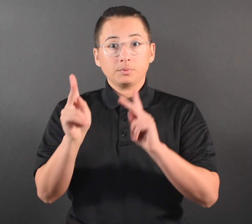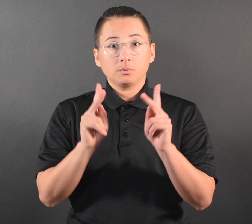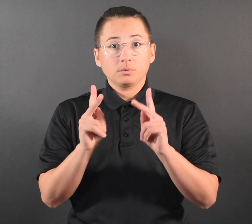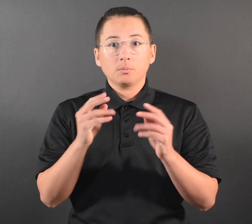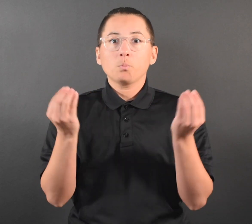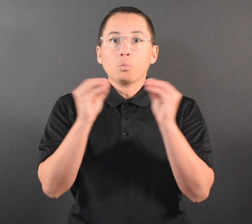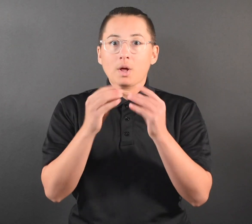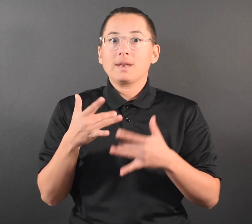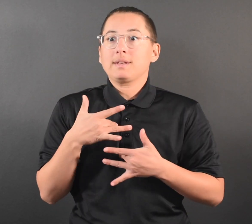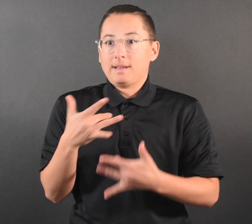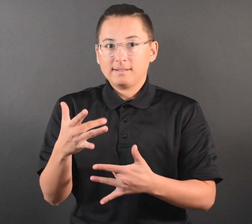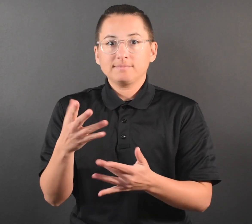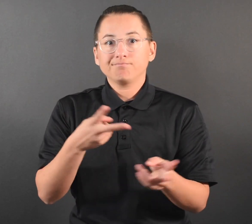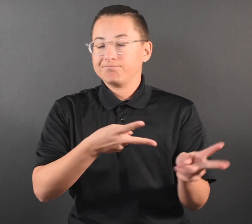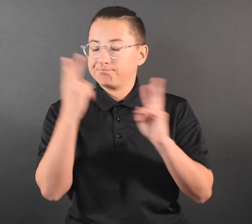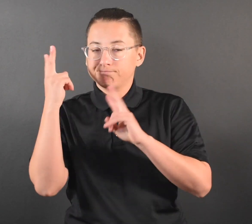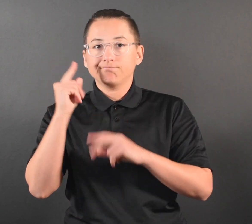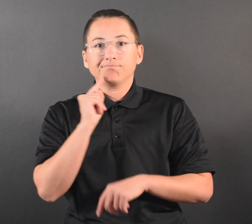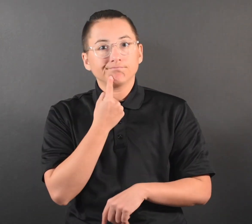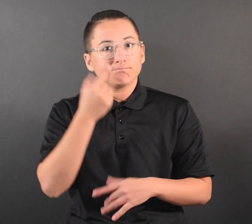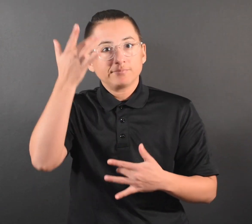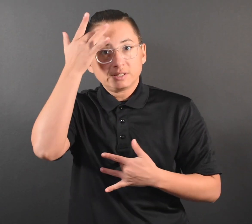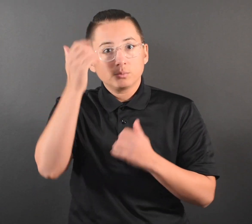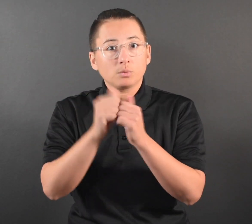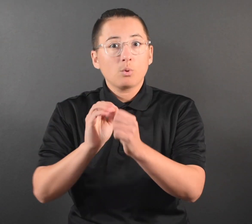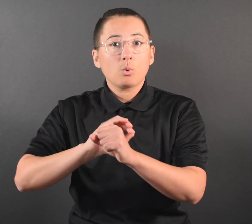COVID-19 disease compared with non-pregnant people.